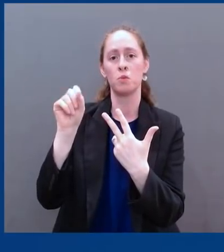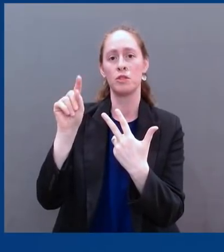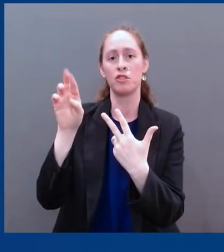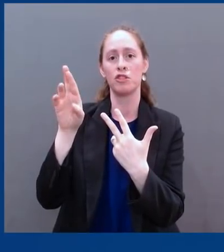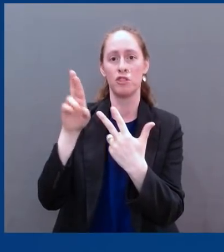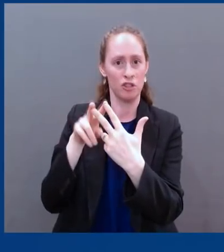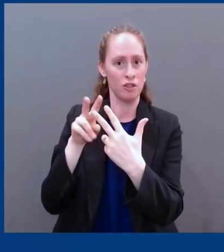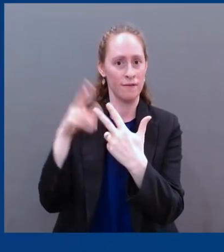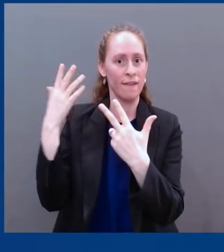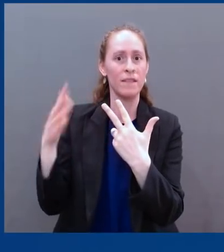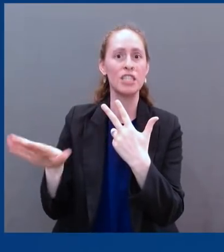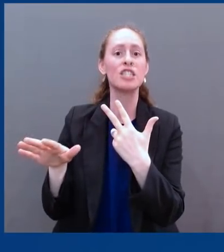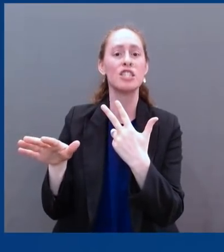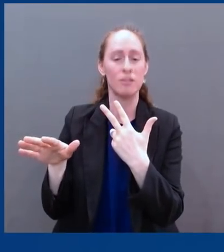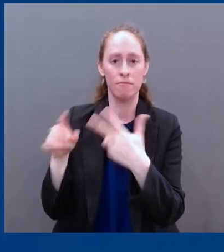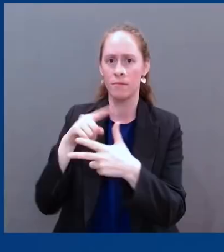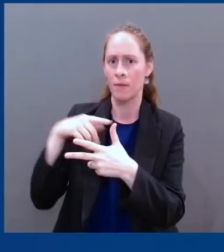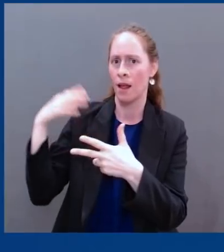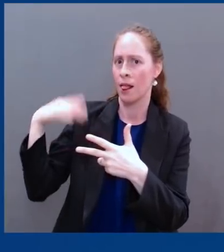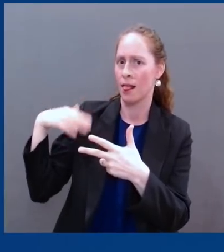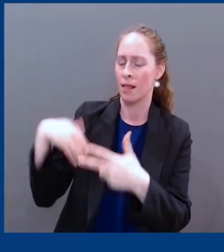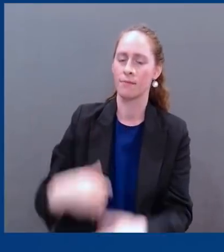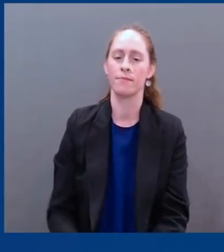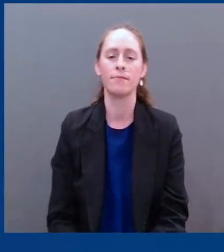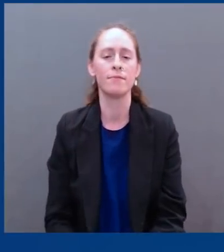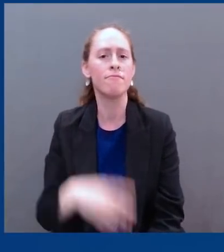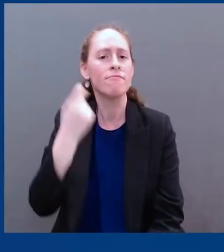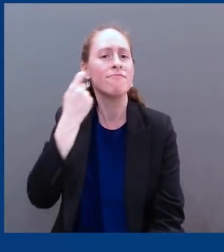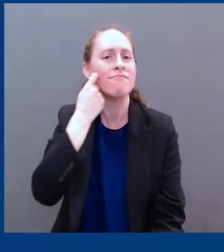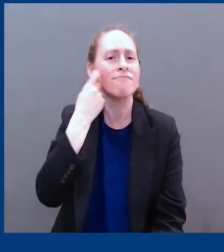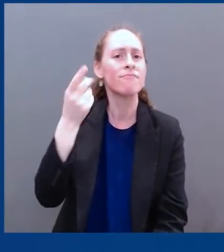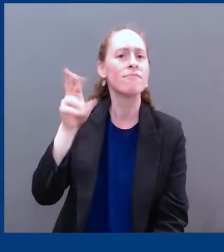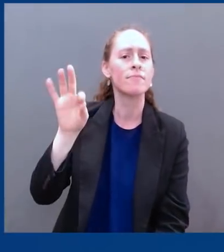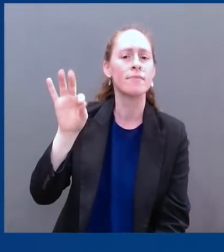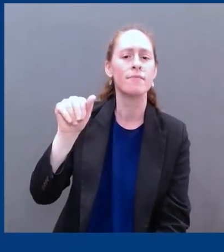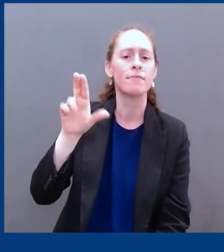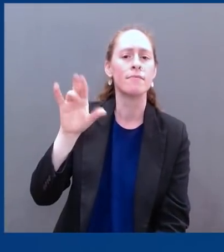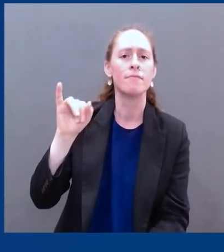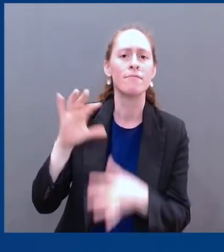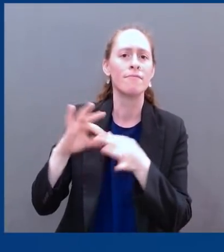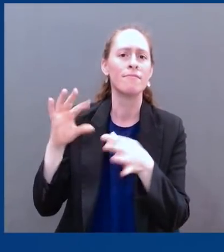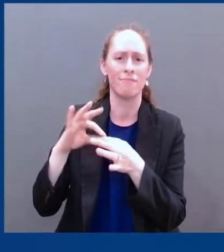we have highly effective treatments, free and convenient tests, and high-quality masks.